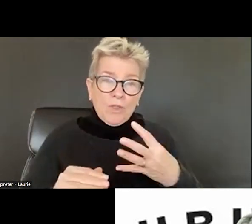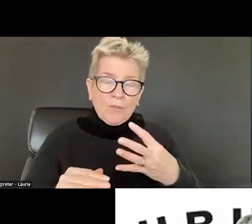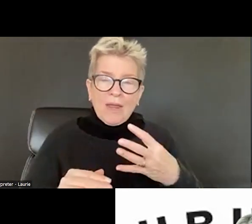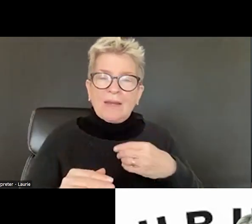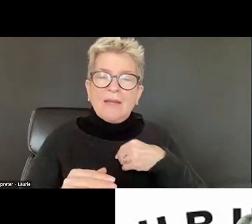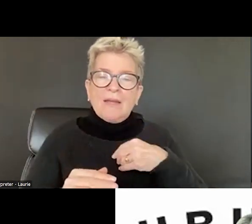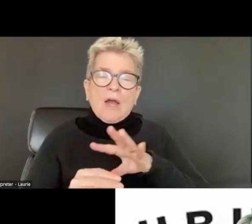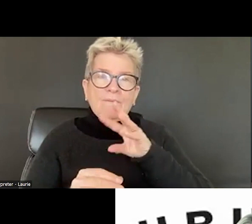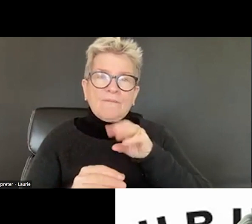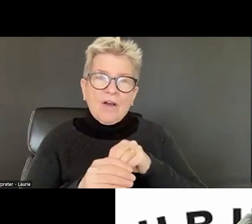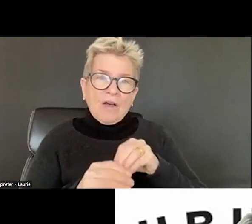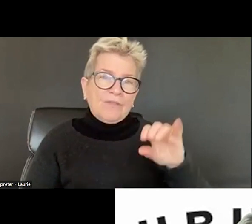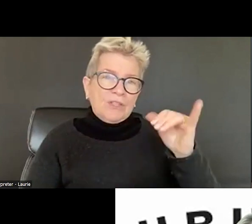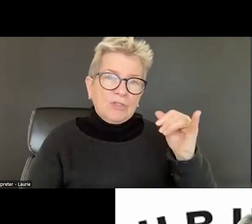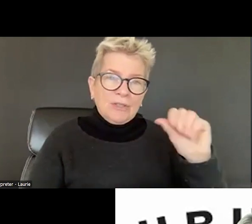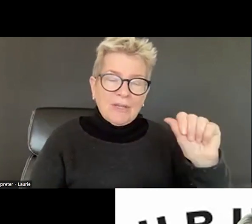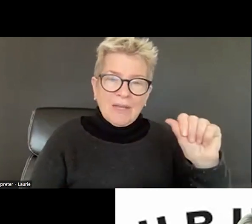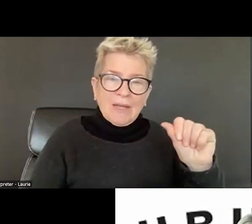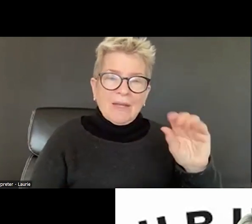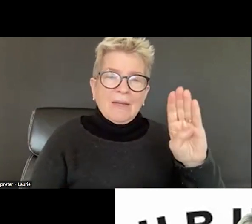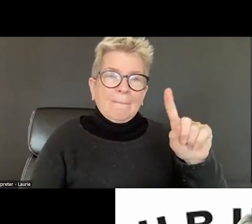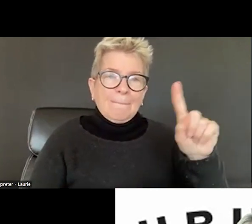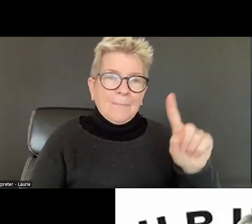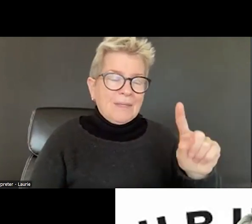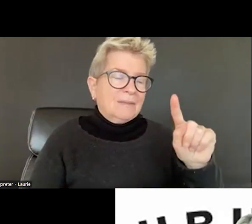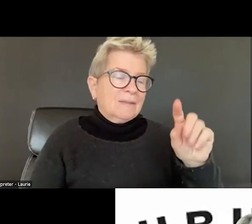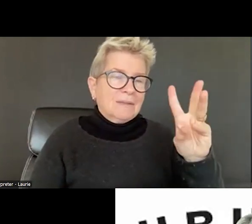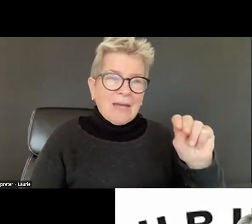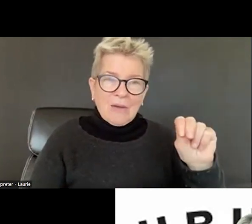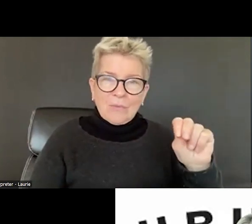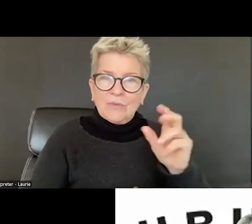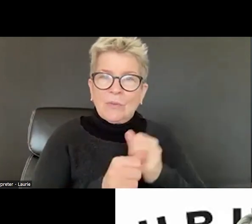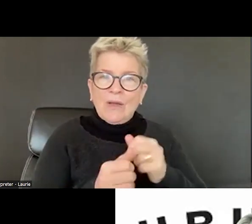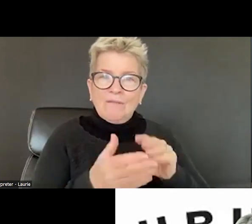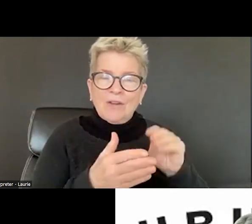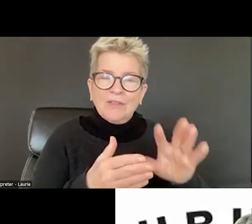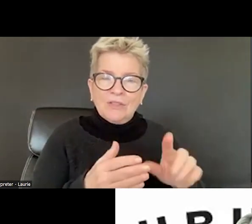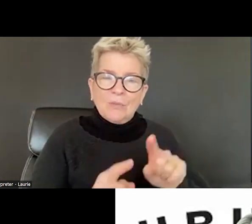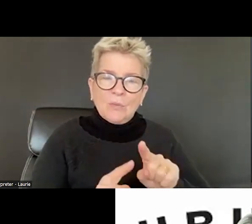Achievement through a BizTown and so we've had every student this year in either fourth or fifth